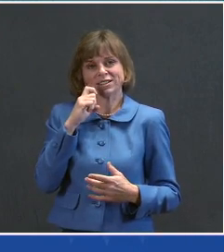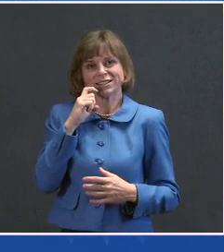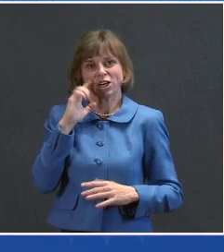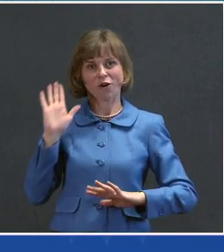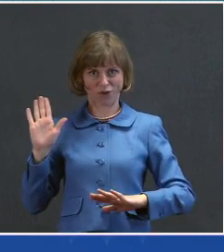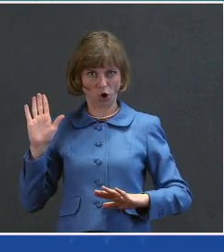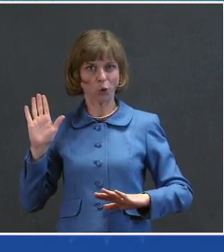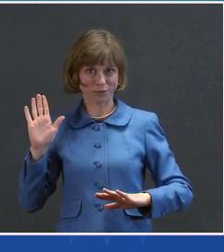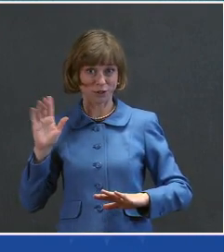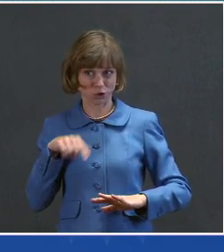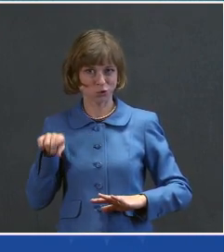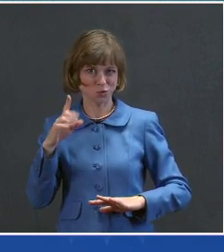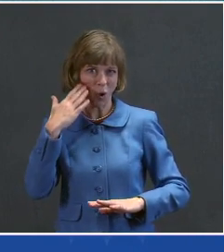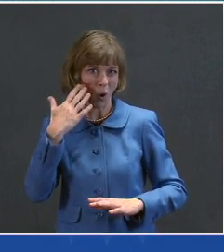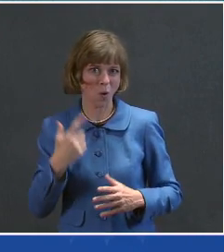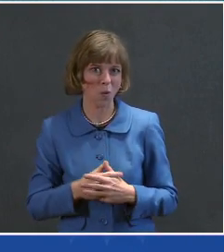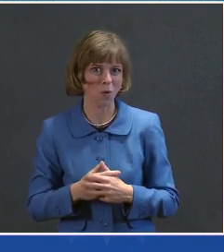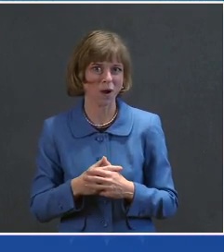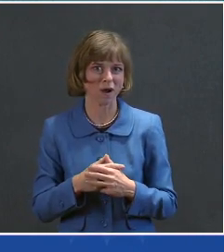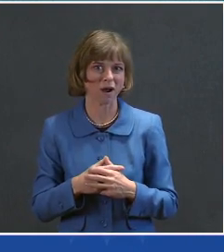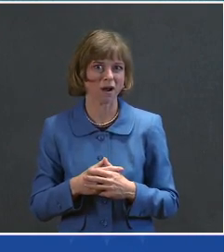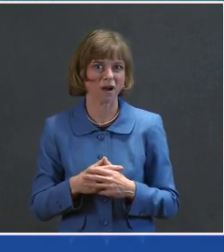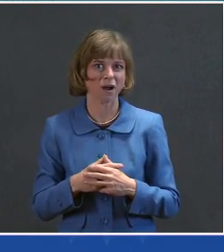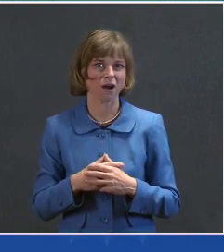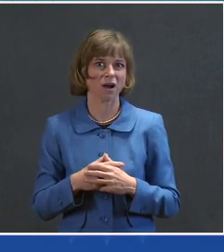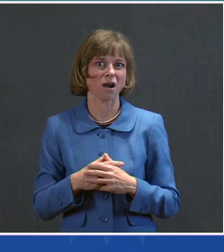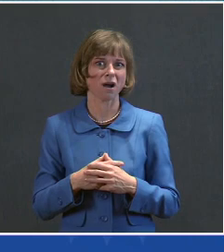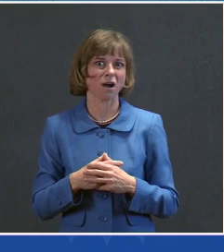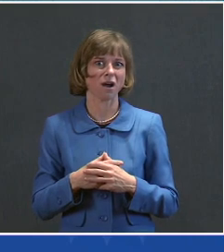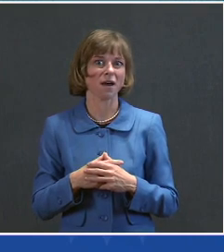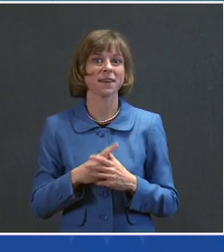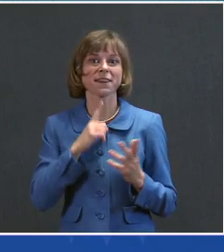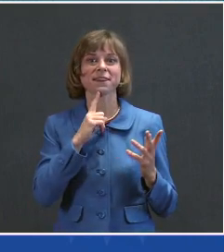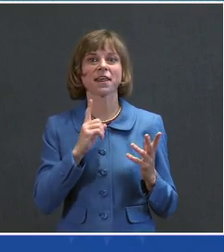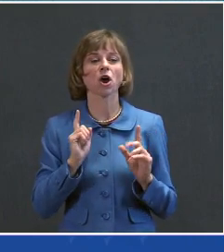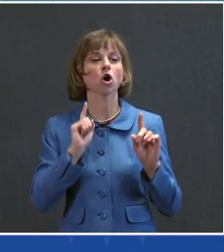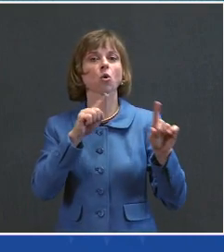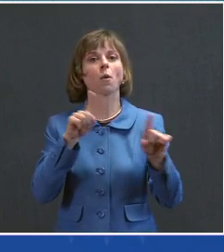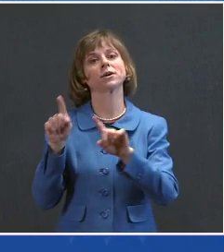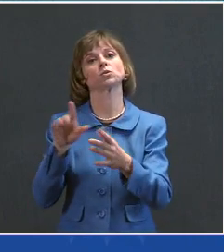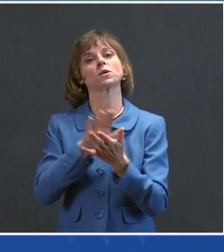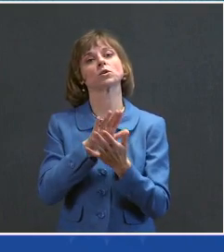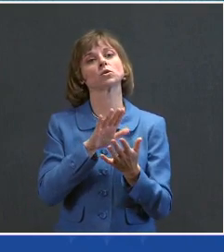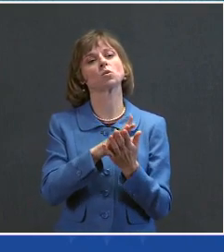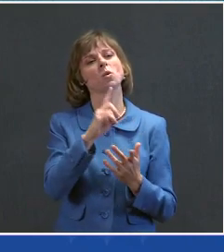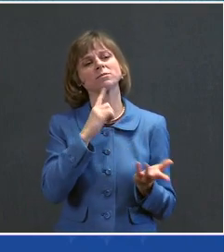They will be having a conversation with -- at these schools that they're visiting, that have reopened, about what has been effective,